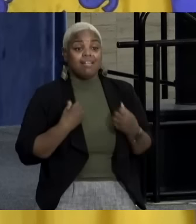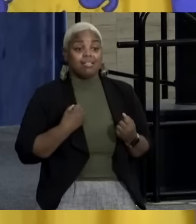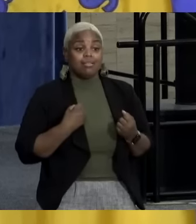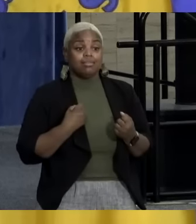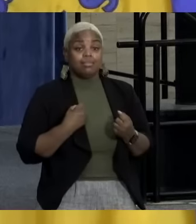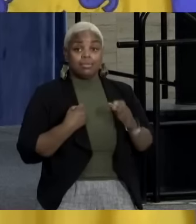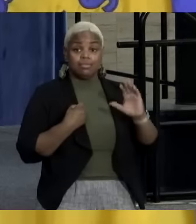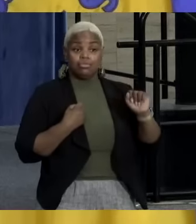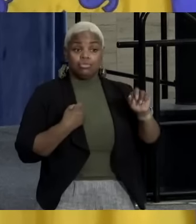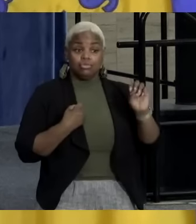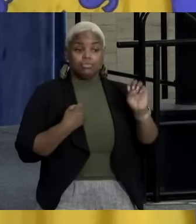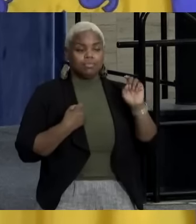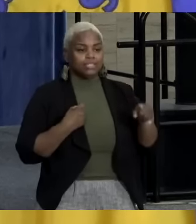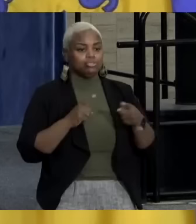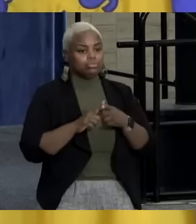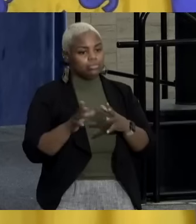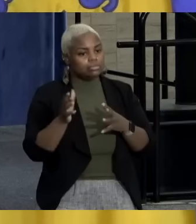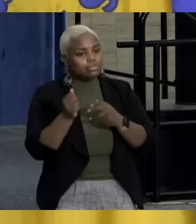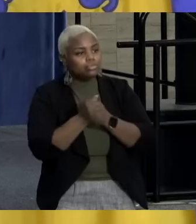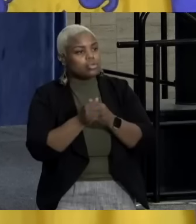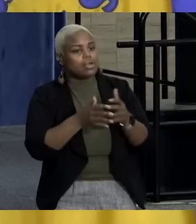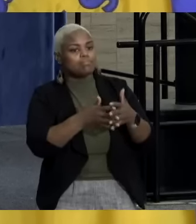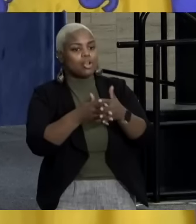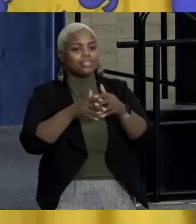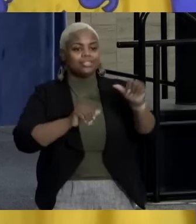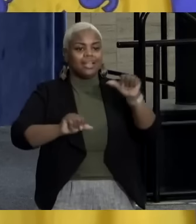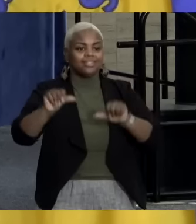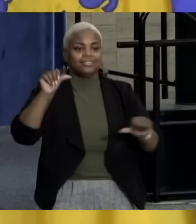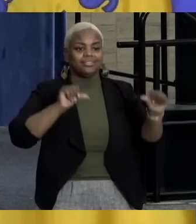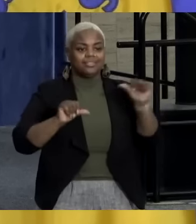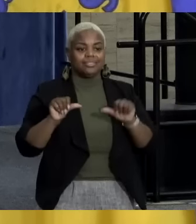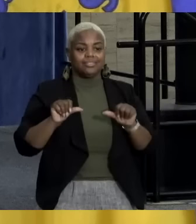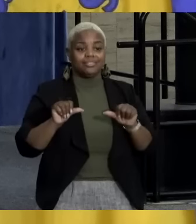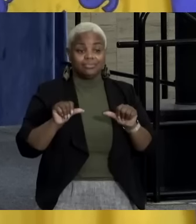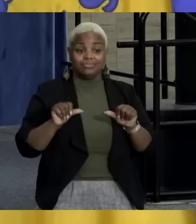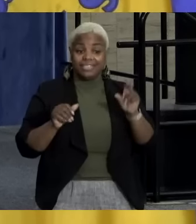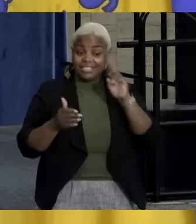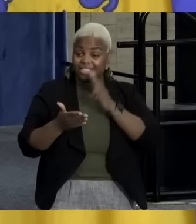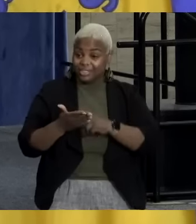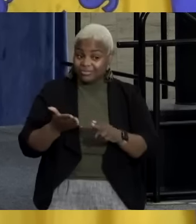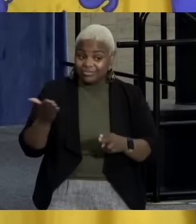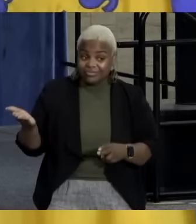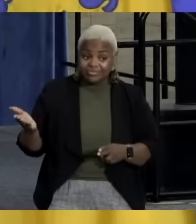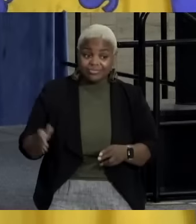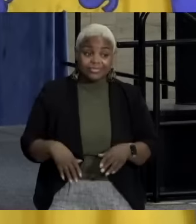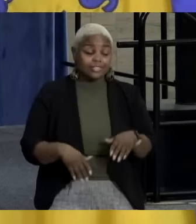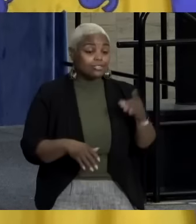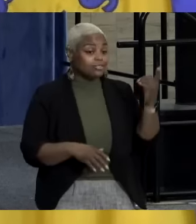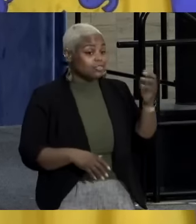Secretary Kennedy, Dr. Makary, thank you for your leadership and your courage,